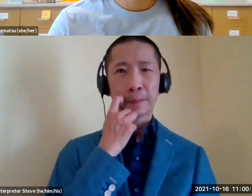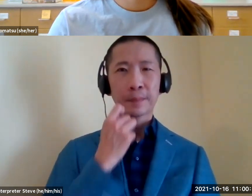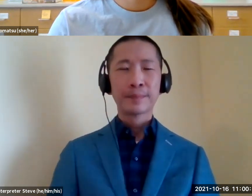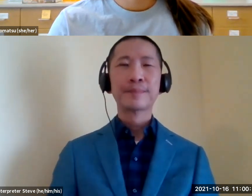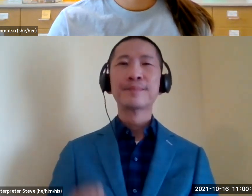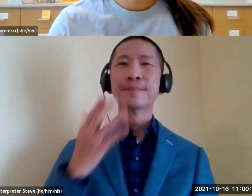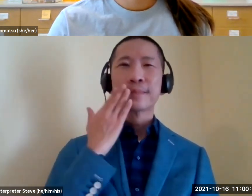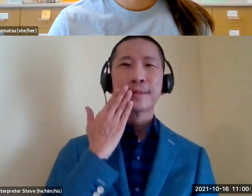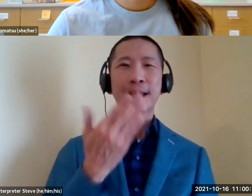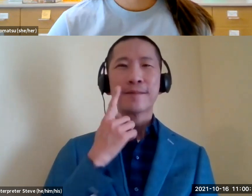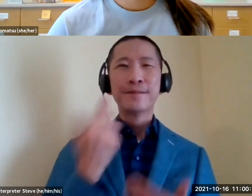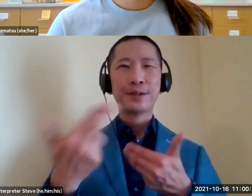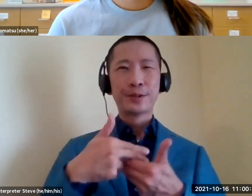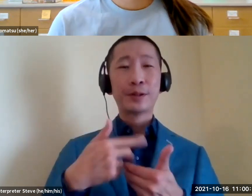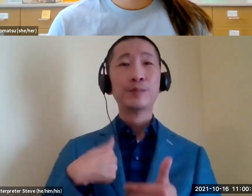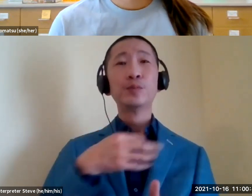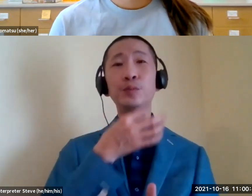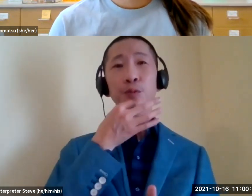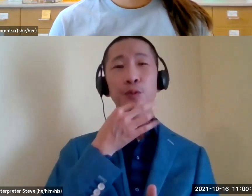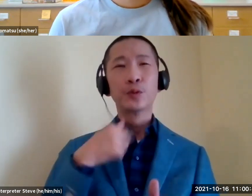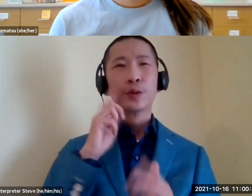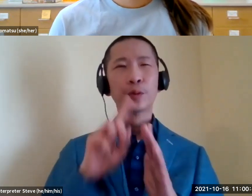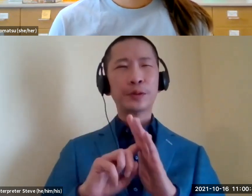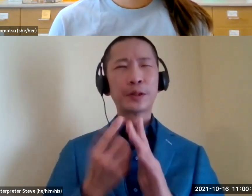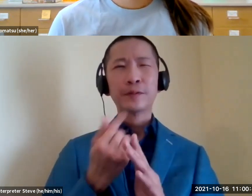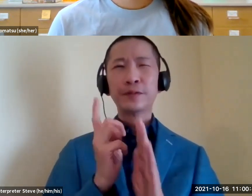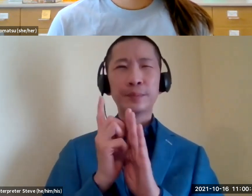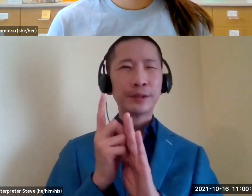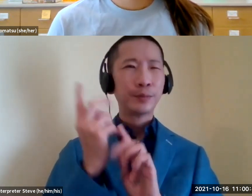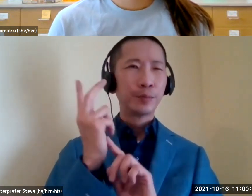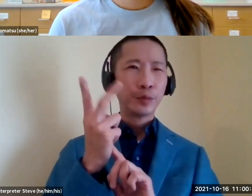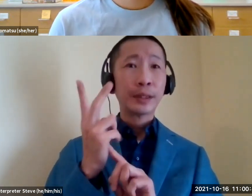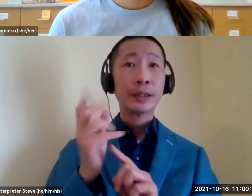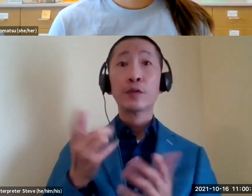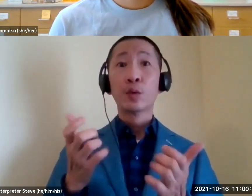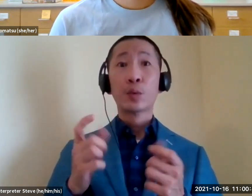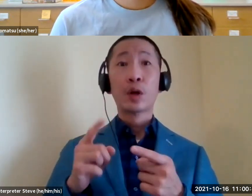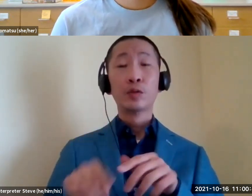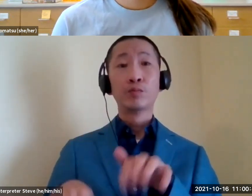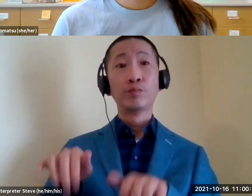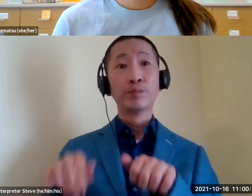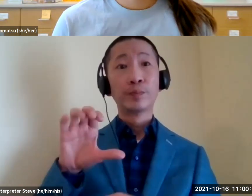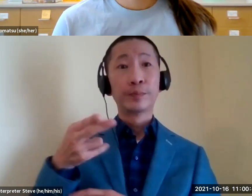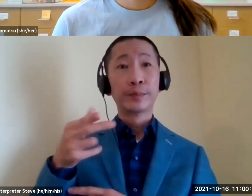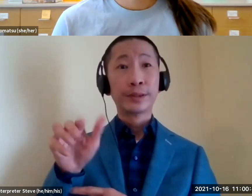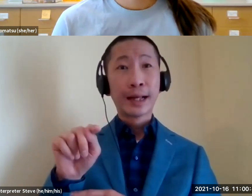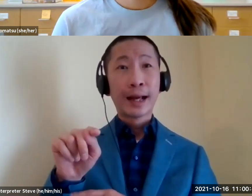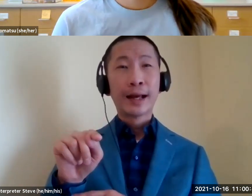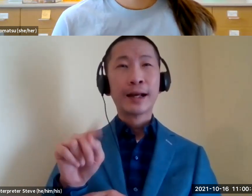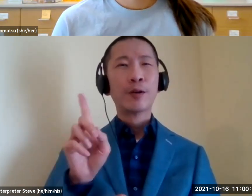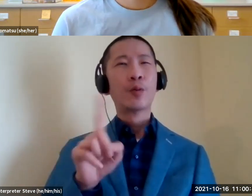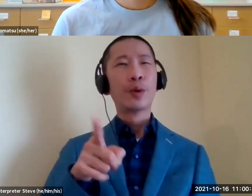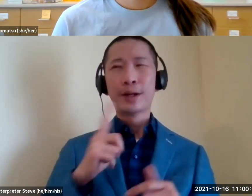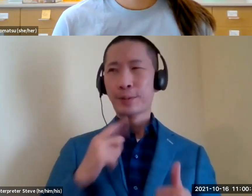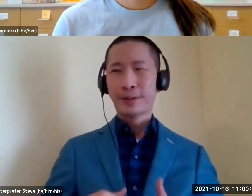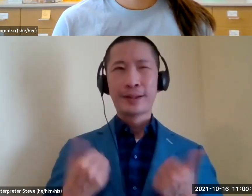Johanna (she/her) - AACPL: Thank you for joining us we'll be getting started in just about two minutes if you want to share in the chat where you are joining us from today, you are welcome to.